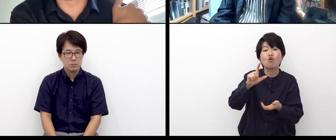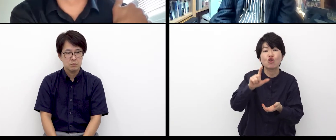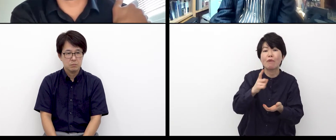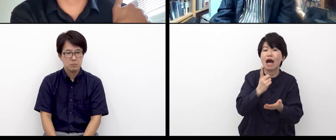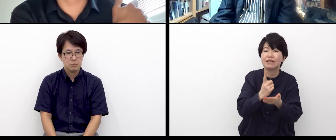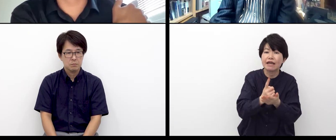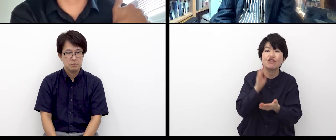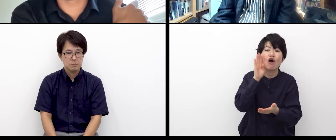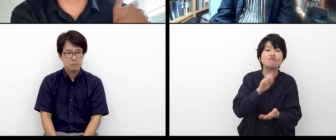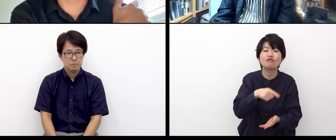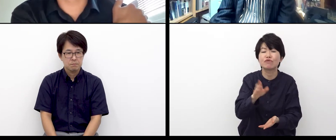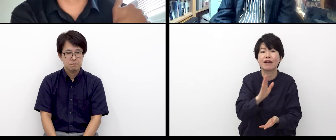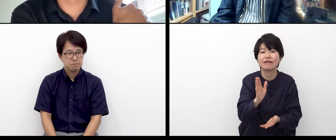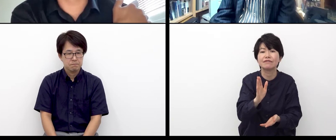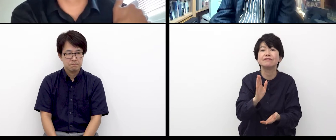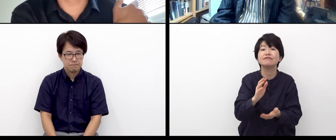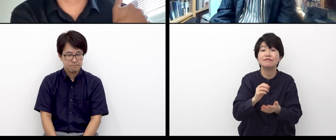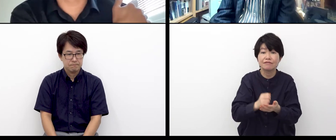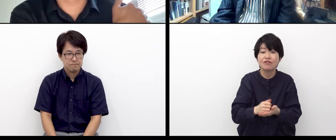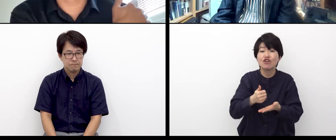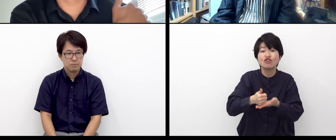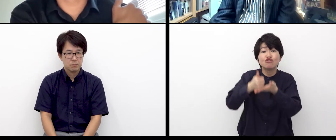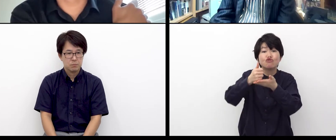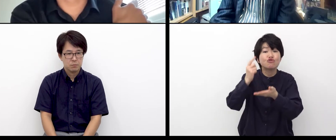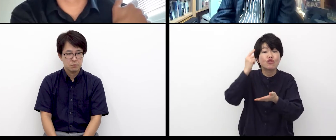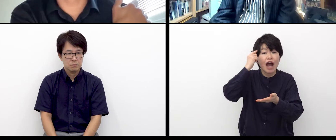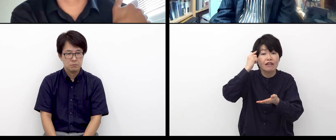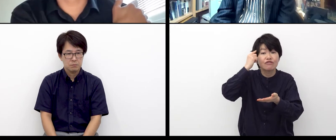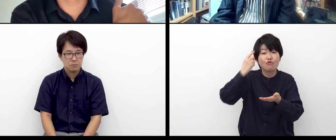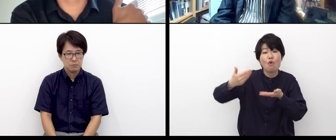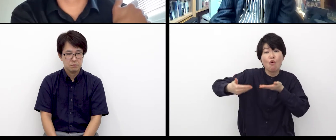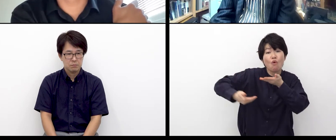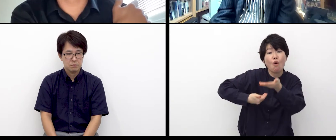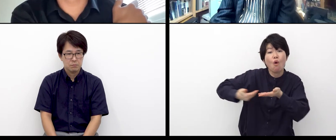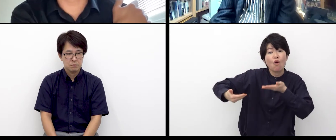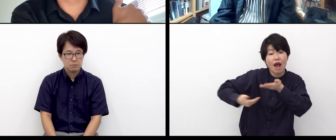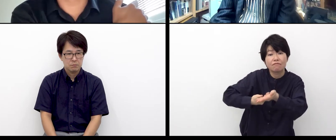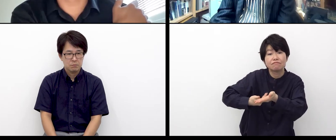In the field of exchange of subjective views,